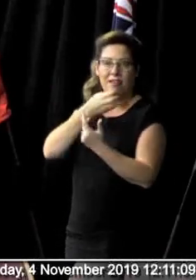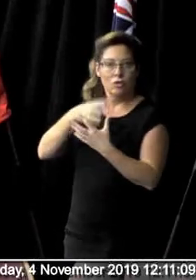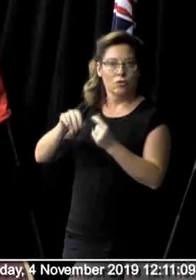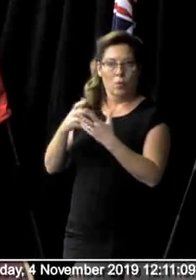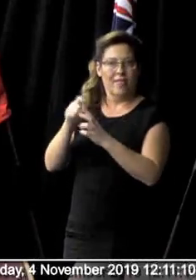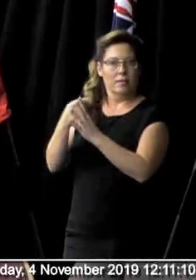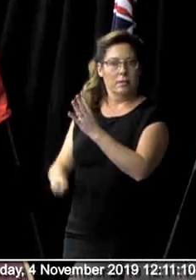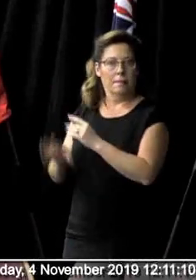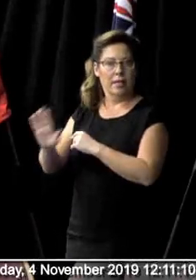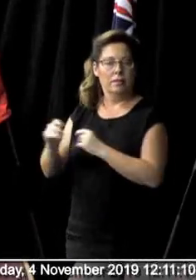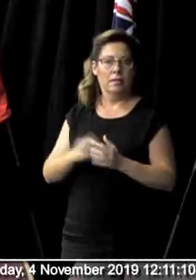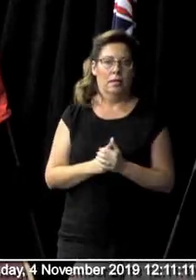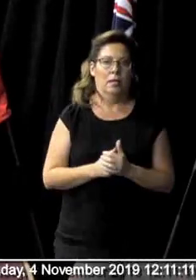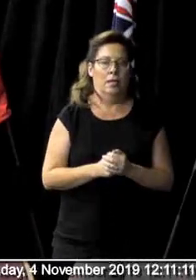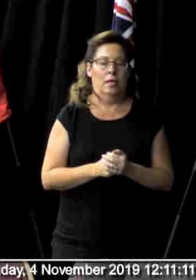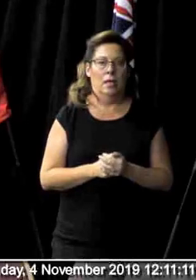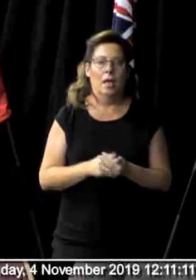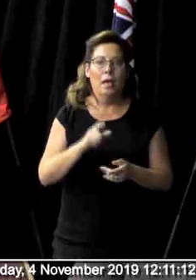But she only ever did things like colouring in.